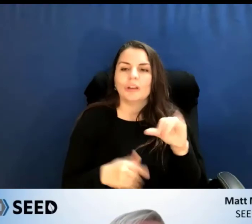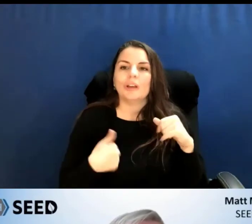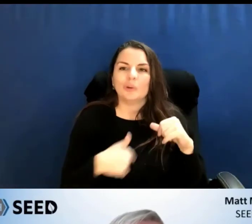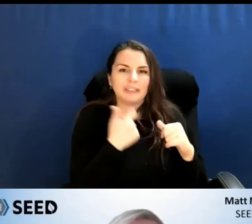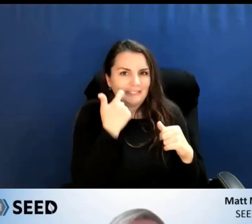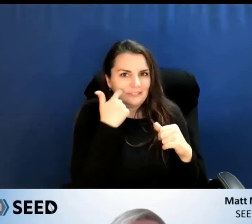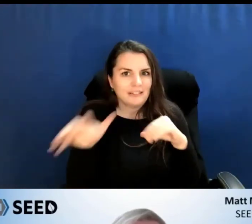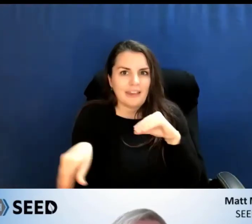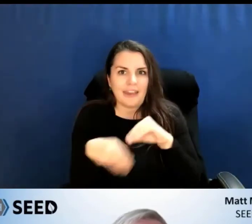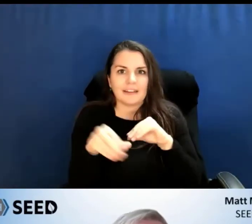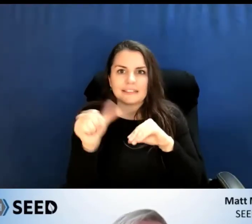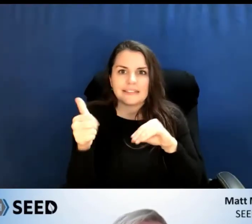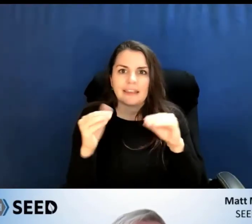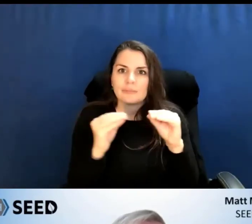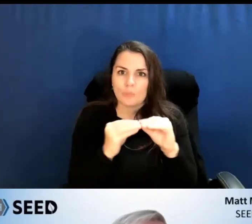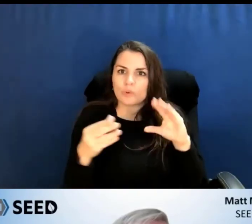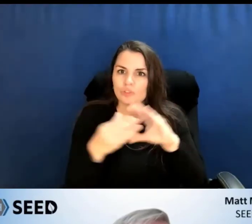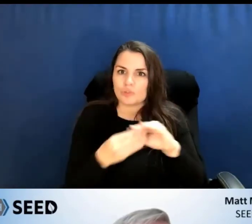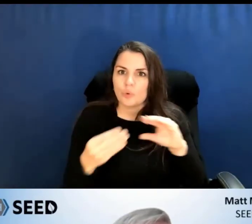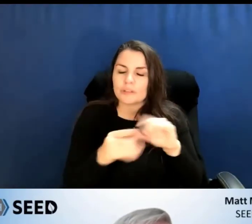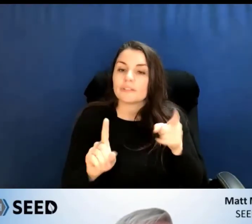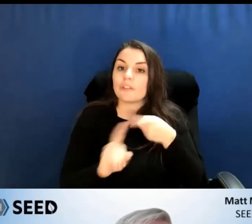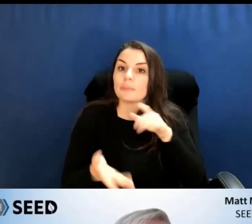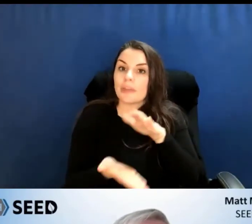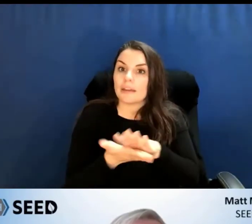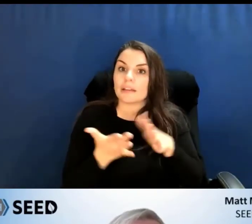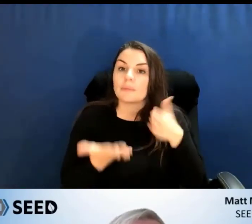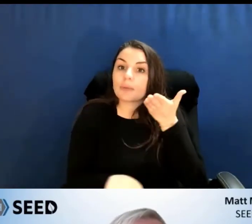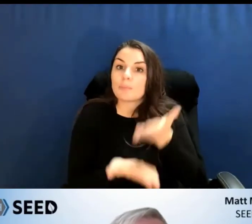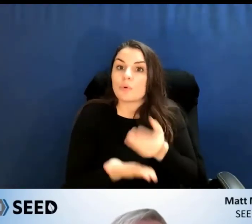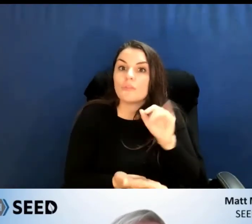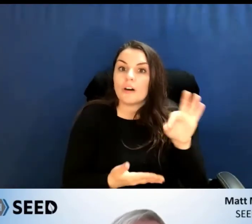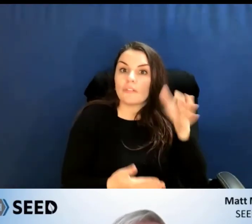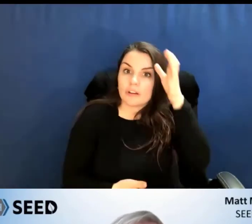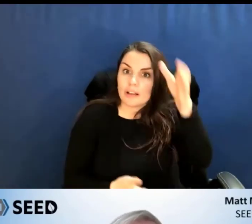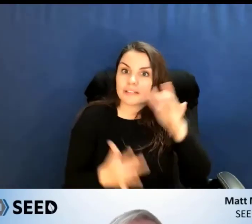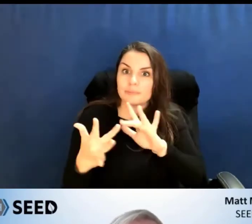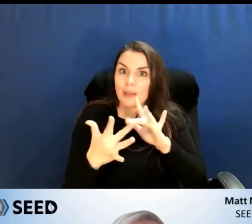from the academic Proof of Concept Network, as well. And when you read those stories,